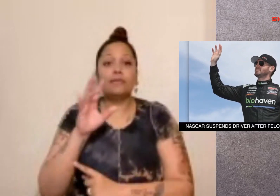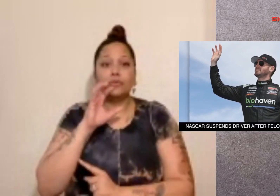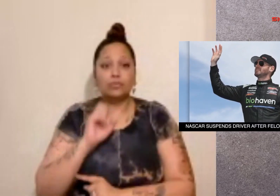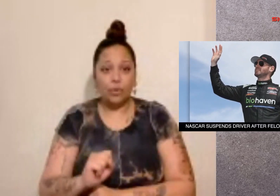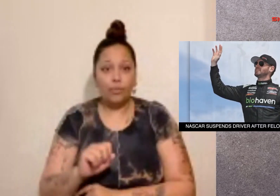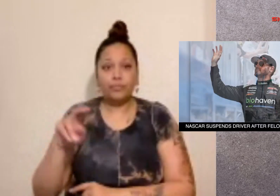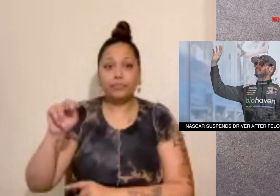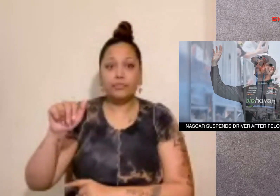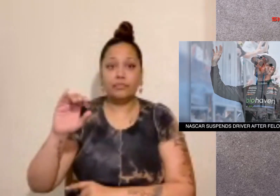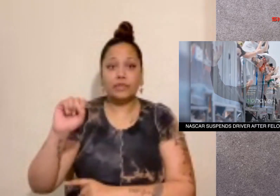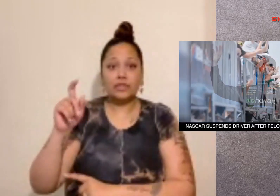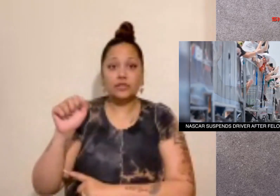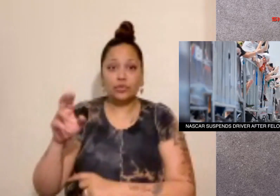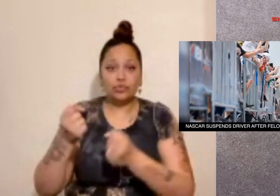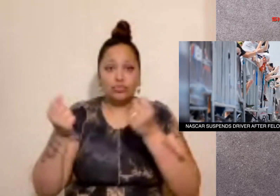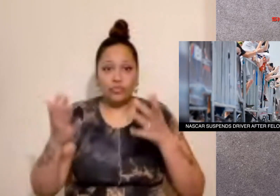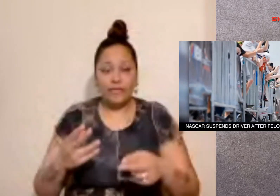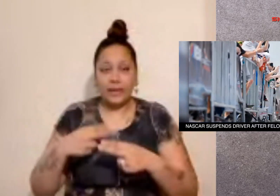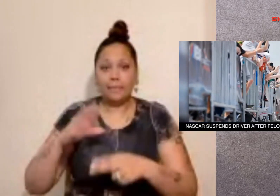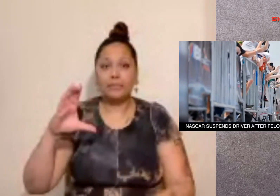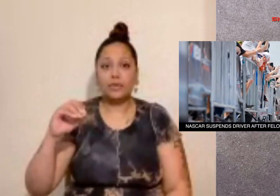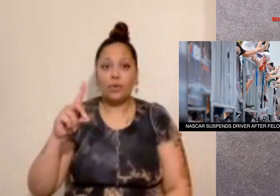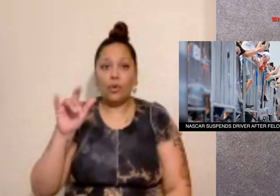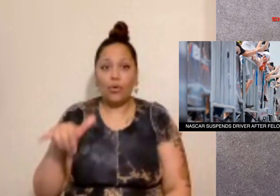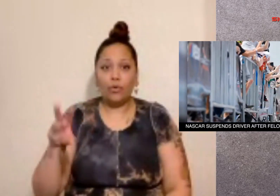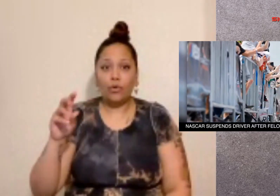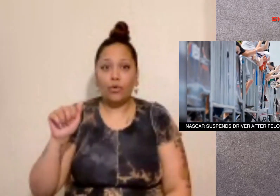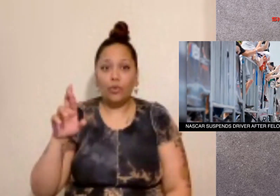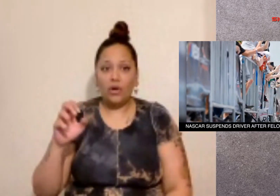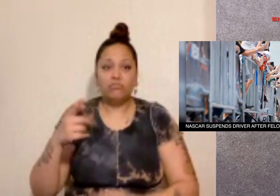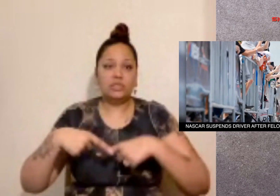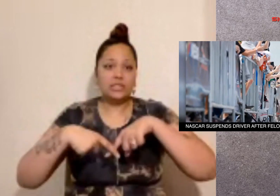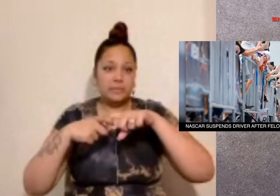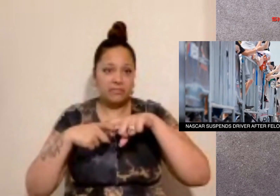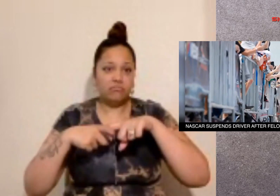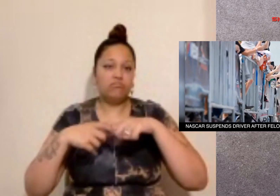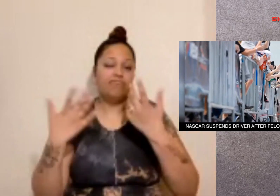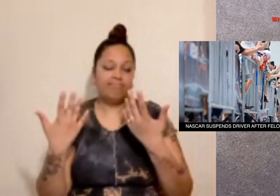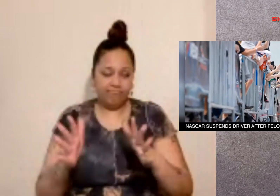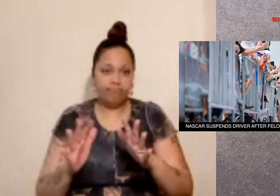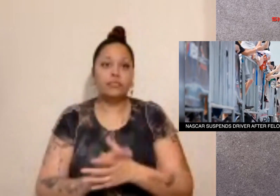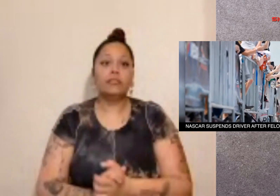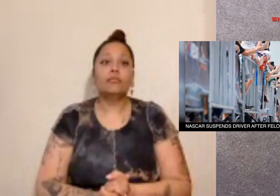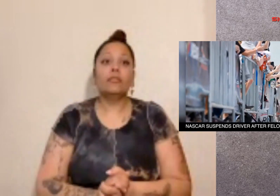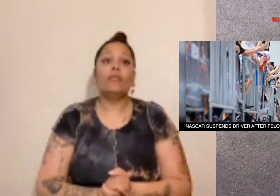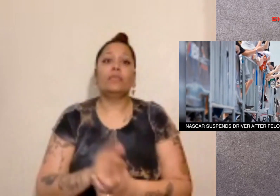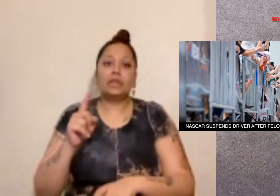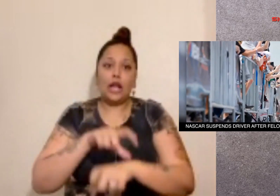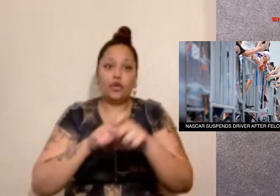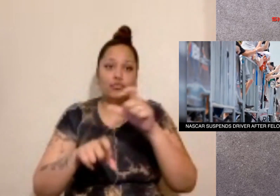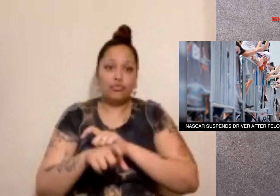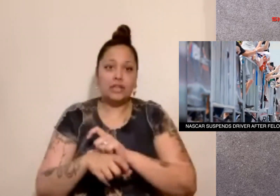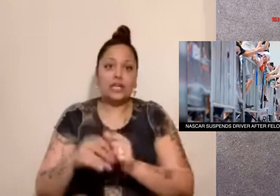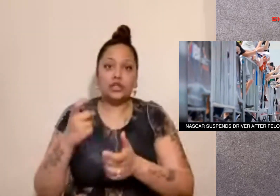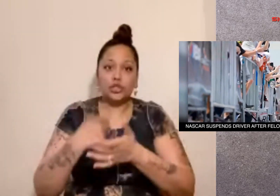according to NASCAR.com 27-year-old NASCAR driver Cody Ware has been suspended indefinitely